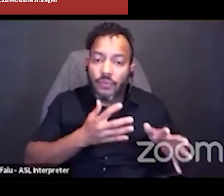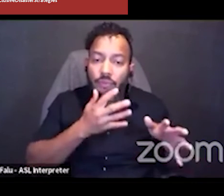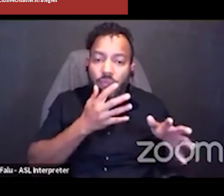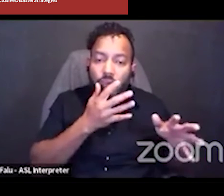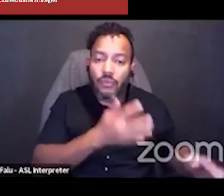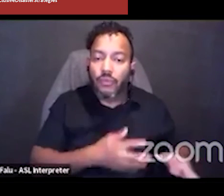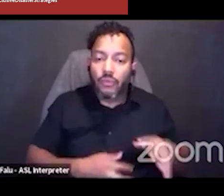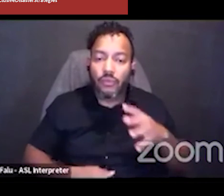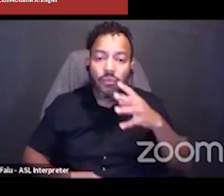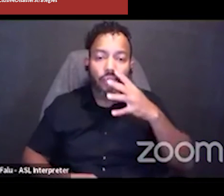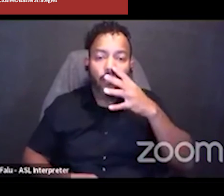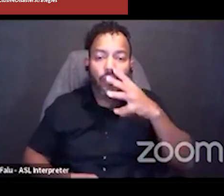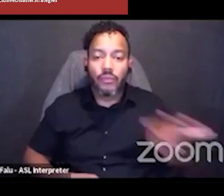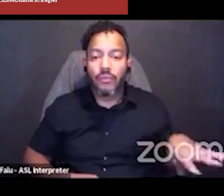in a hospital.